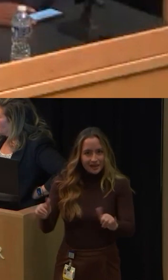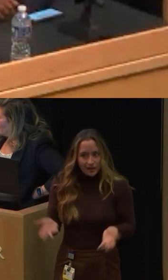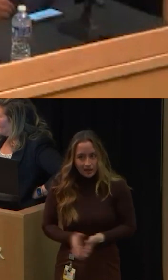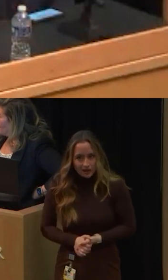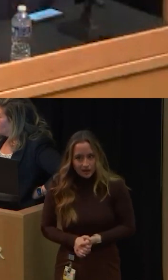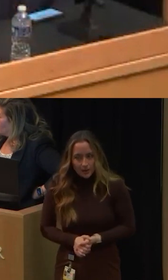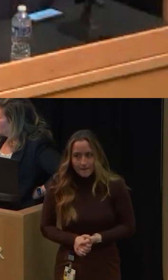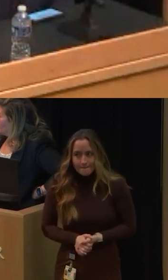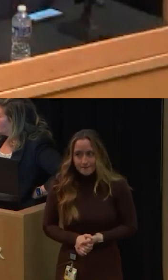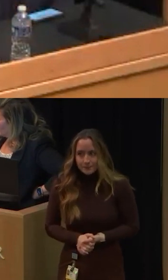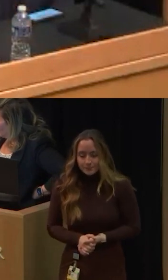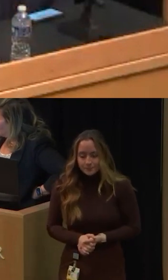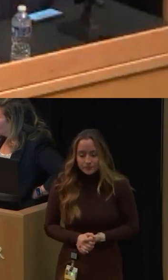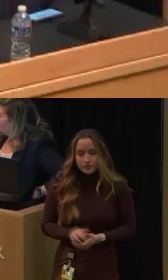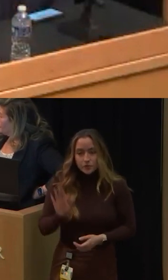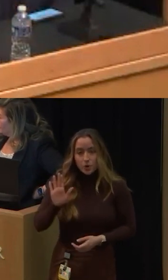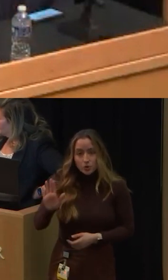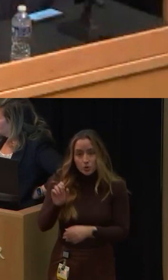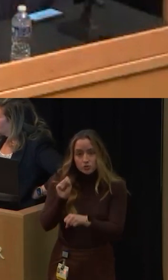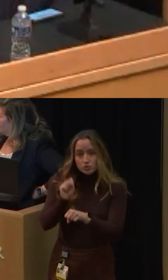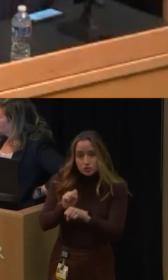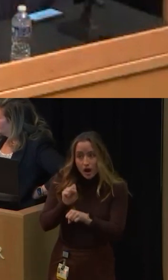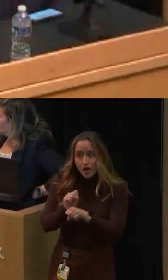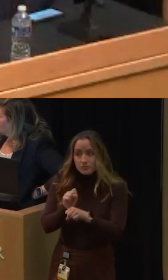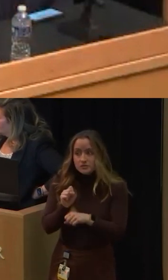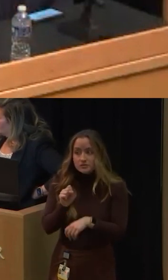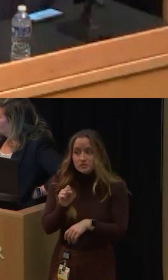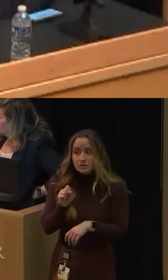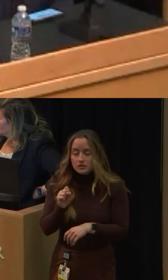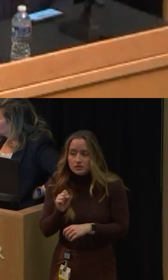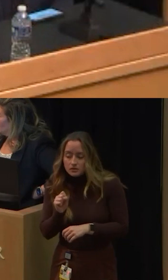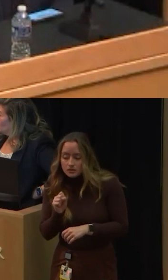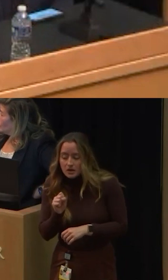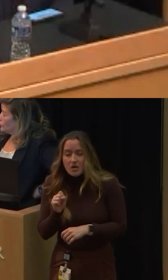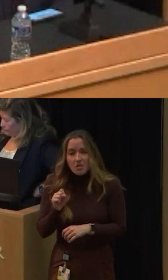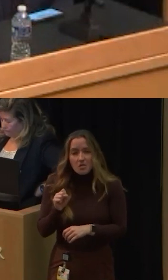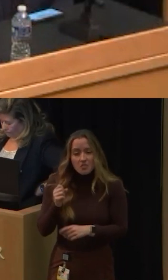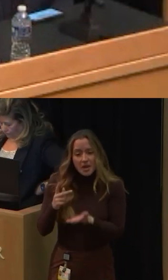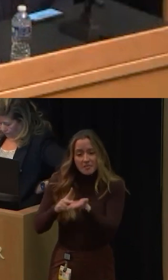those jobs where you're working with your hands, they're not as glamorous, but they pay pretty well,